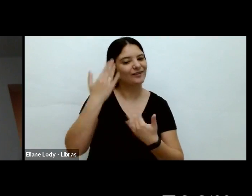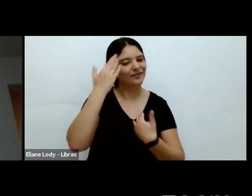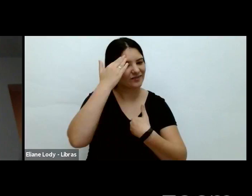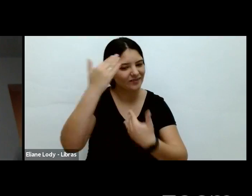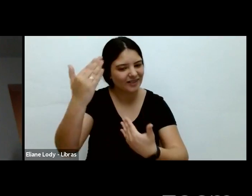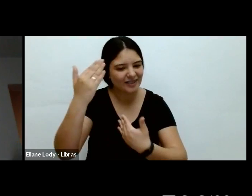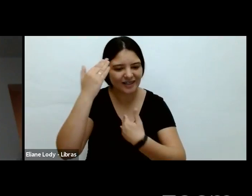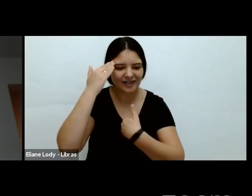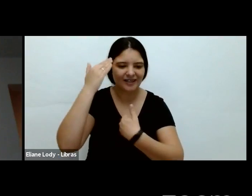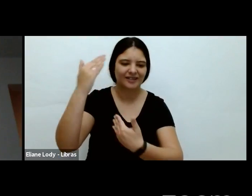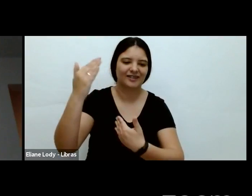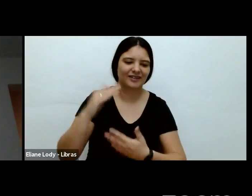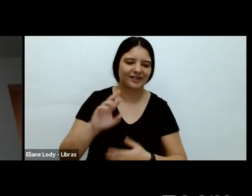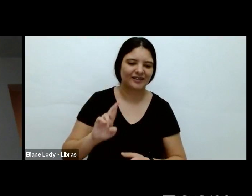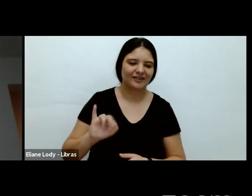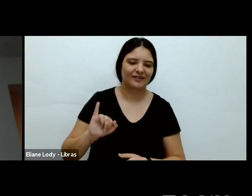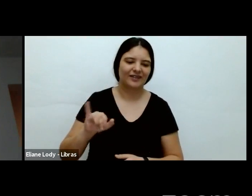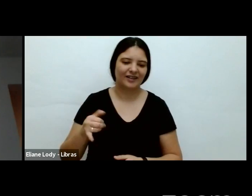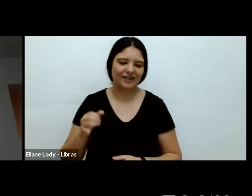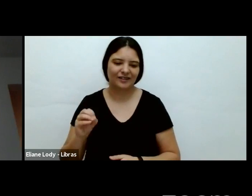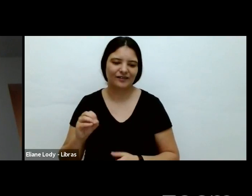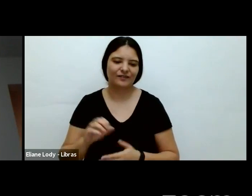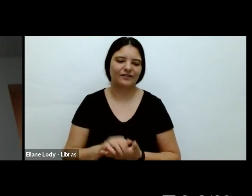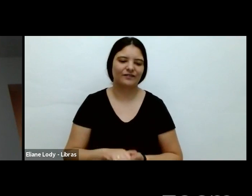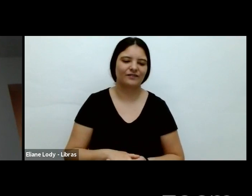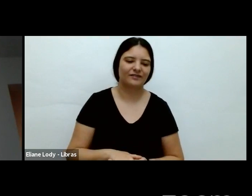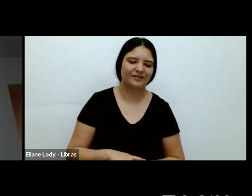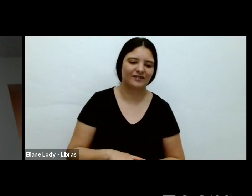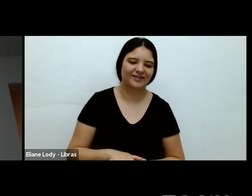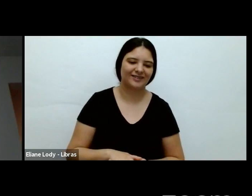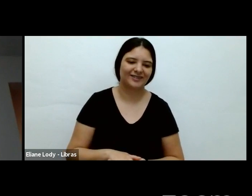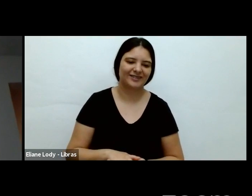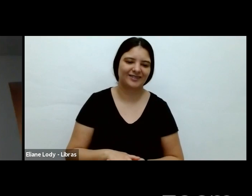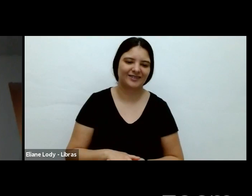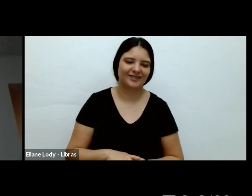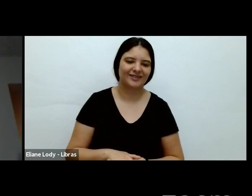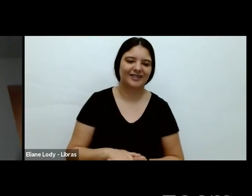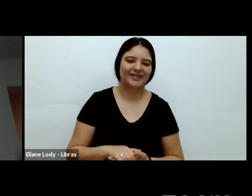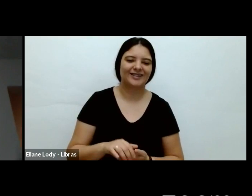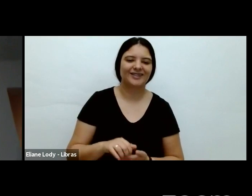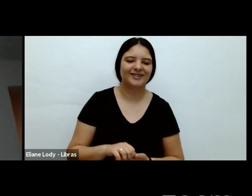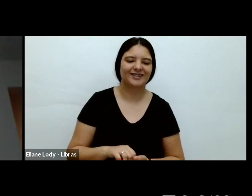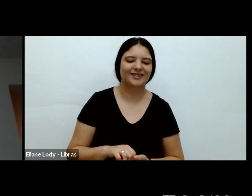touch. Thank you very much. Our. Oh yeah. we have